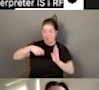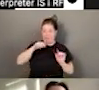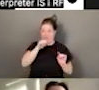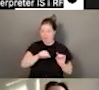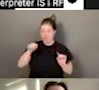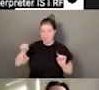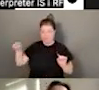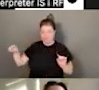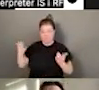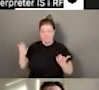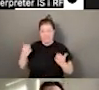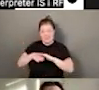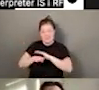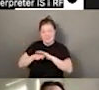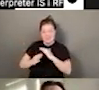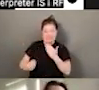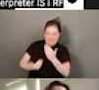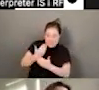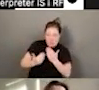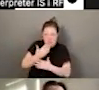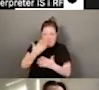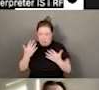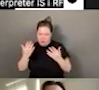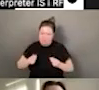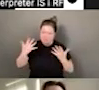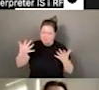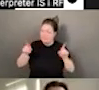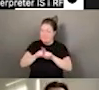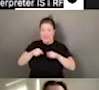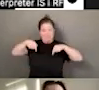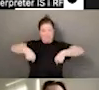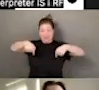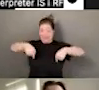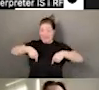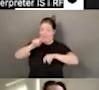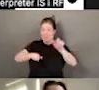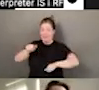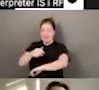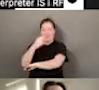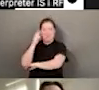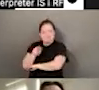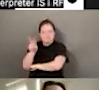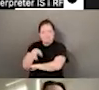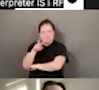somebody said, we would like to do this, or we have this challenge, or we would really like to focus on this, but we don't know how to do it.